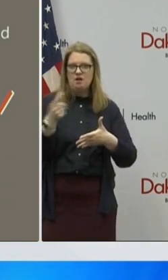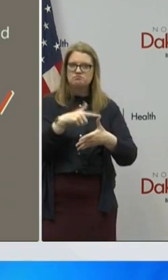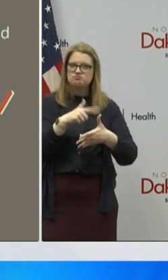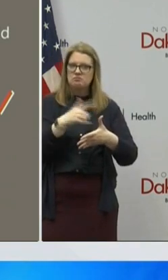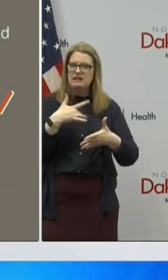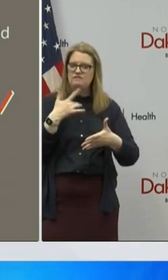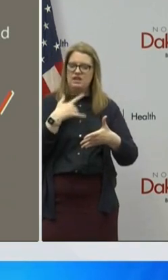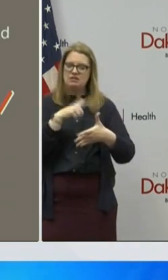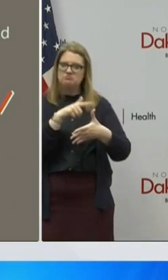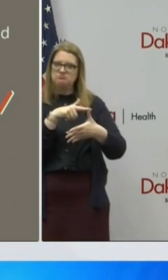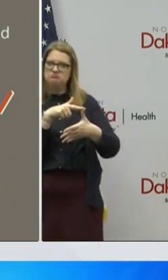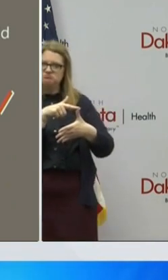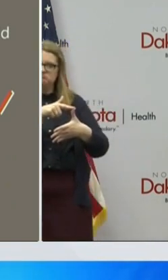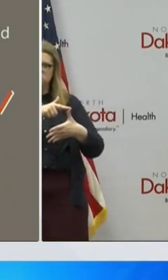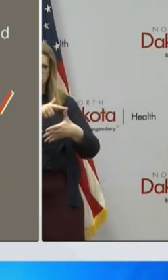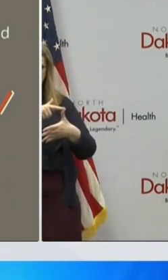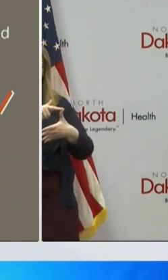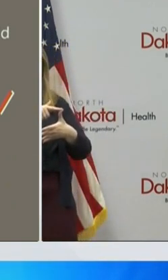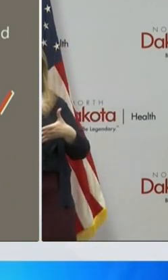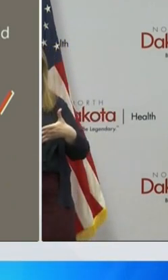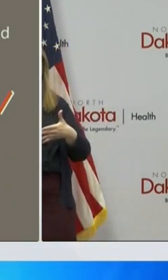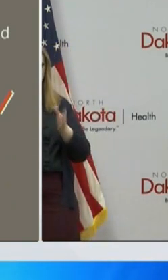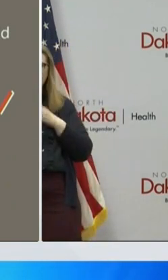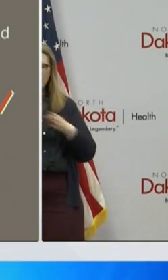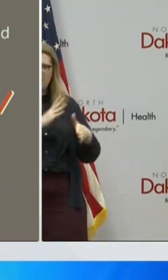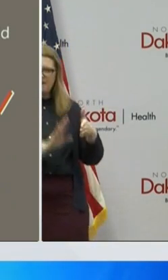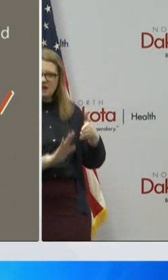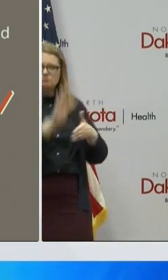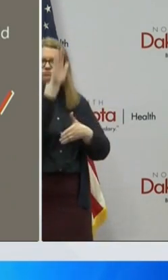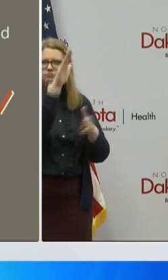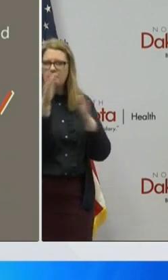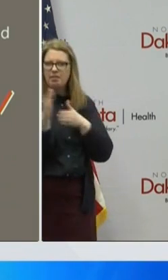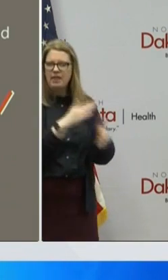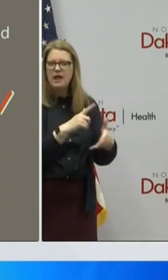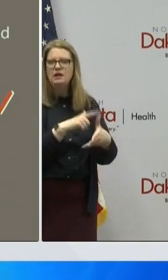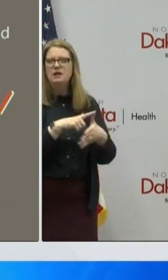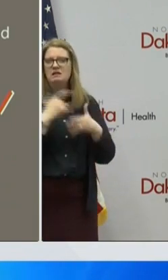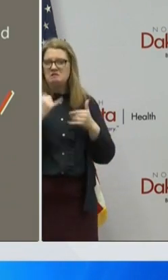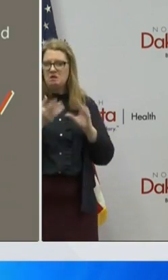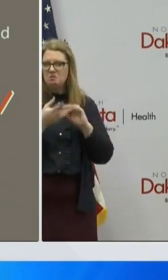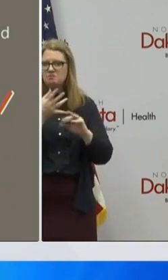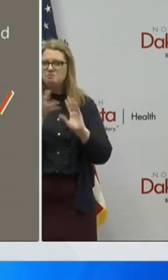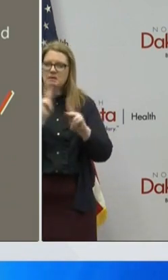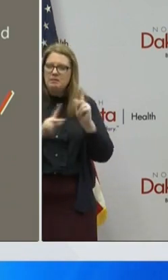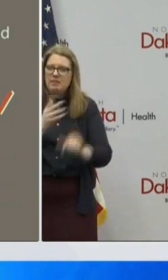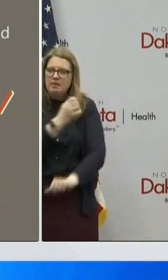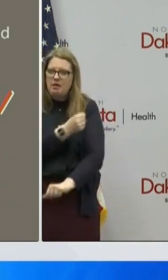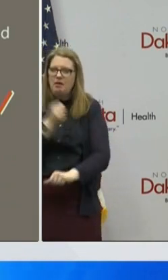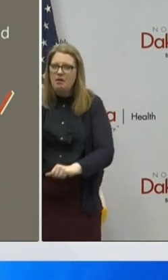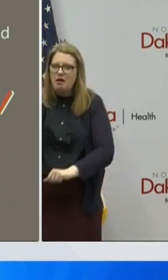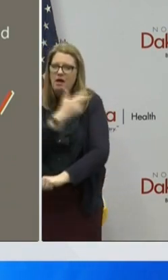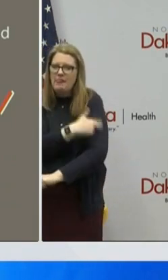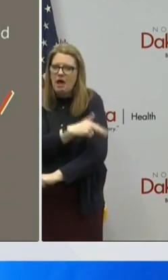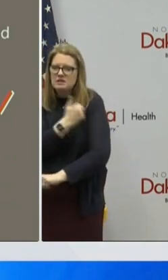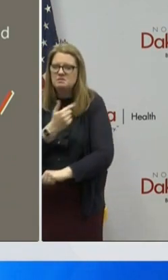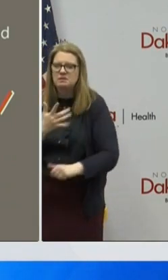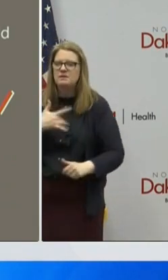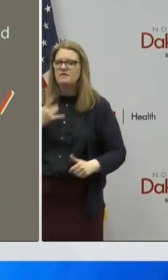SUFFICIENT HEALTHCARE CAPACITY IS THE ONE THAT WE'VE ADDED A CHECK MARK SO FAR BECAUSE WITH